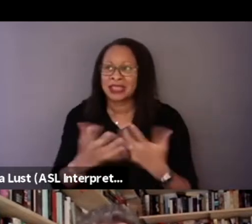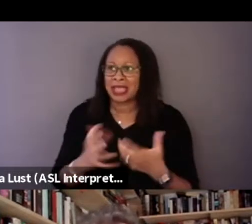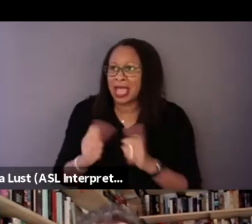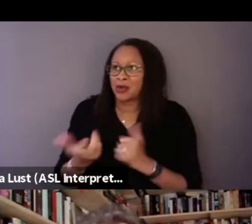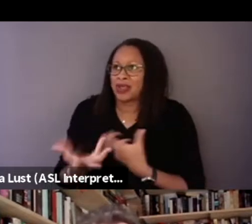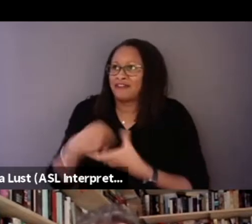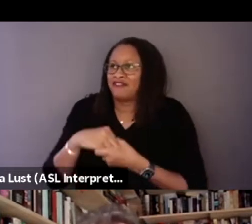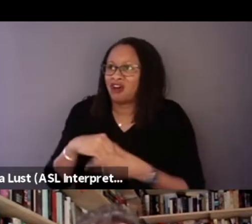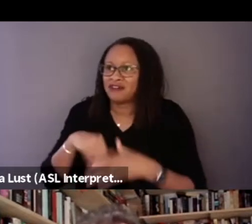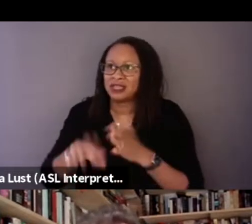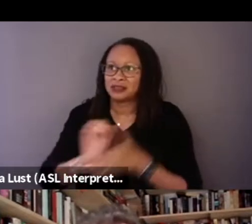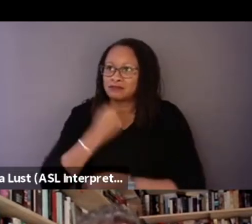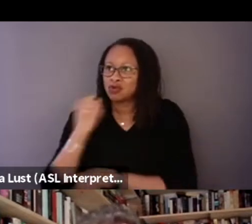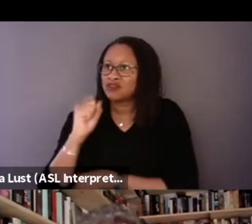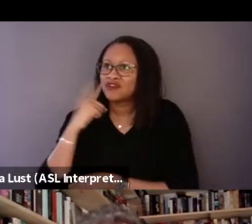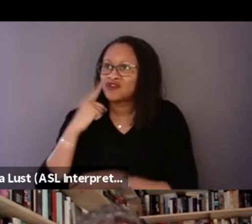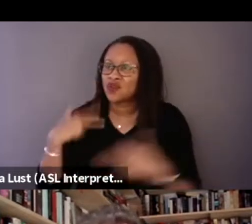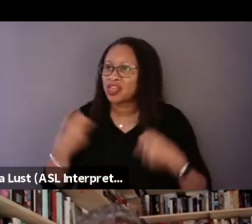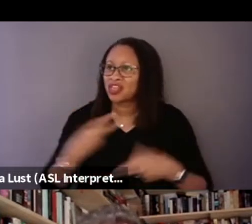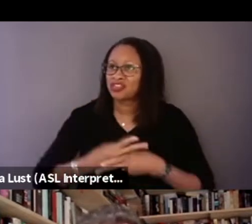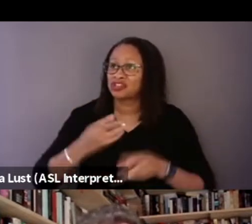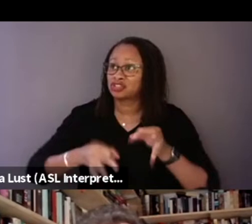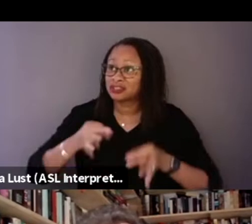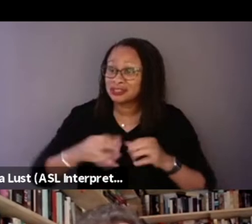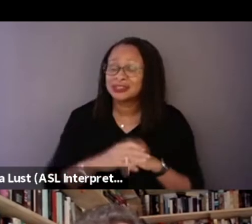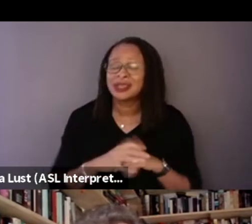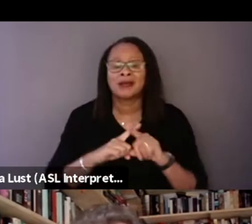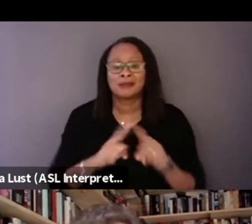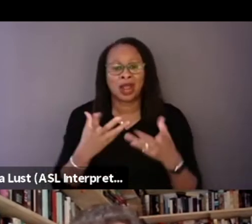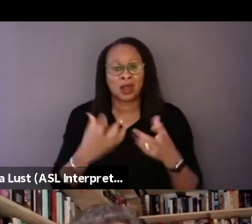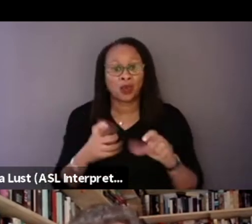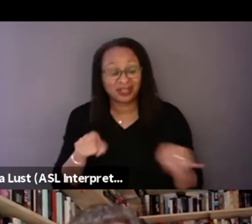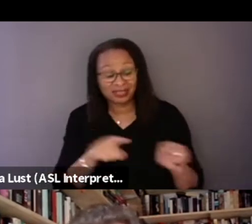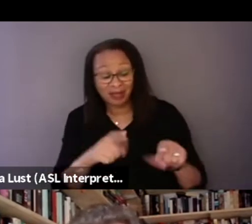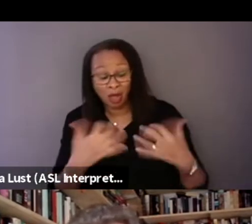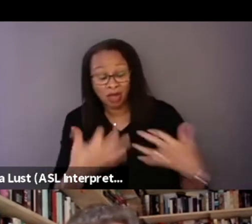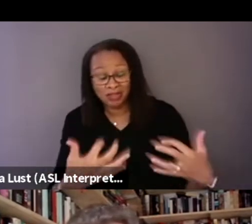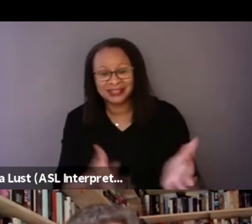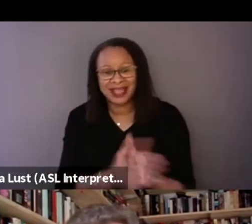in the movement for healthcare justice, I wanted them to ask the question,